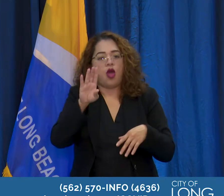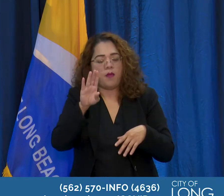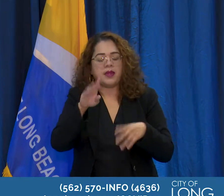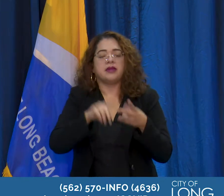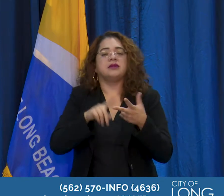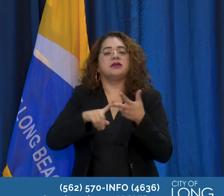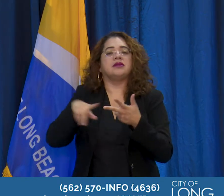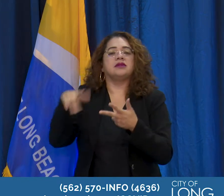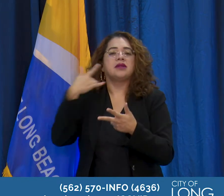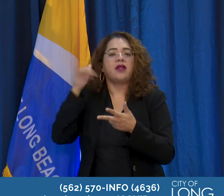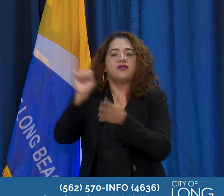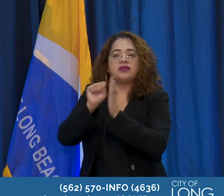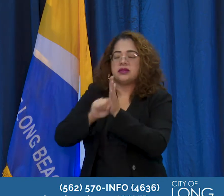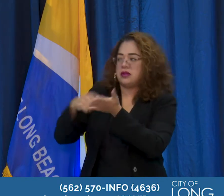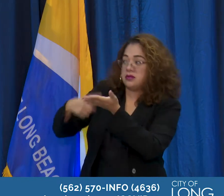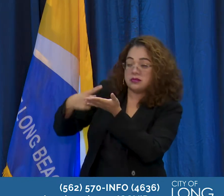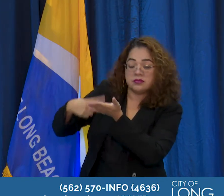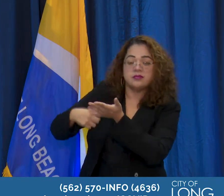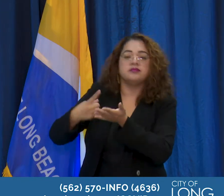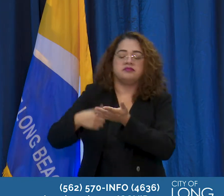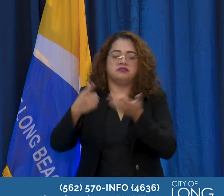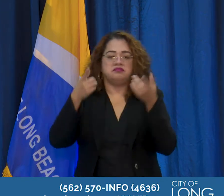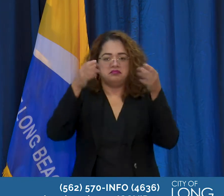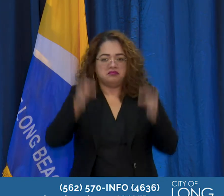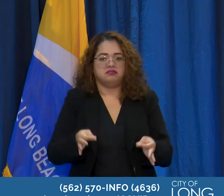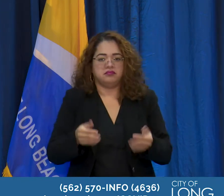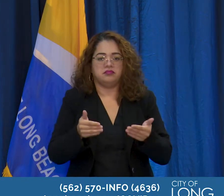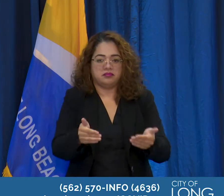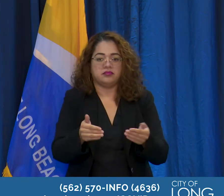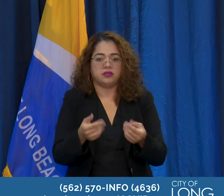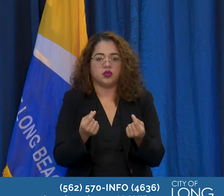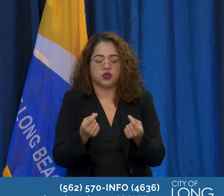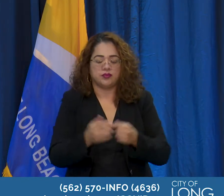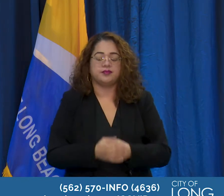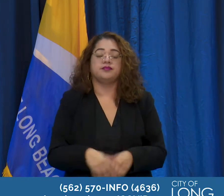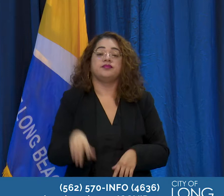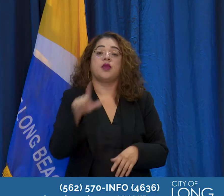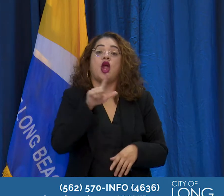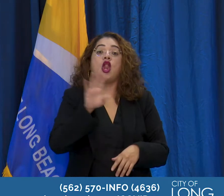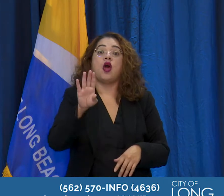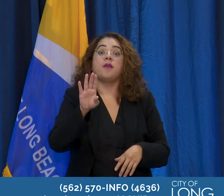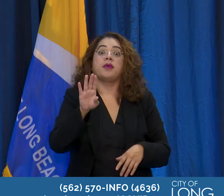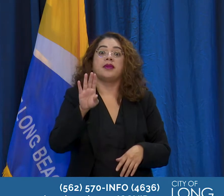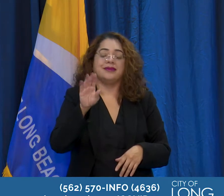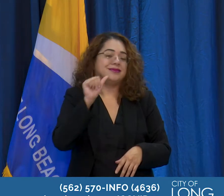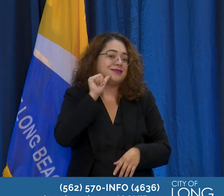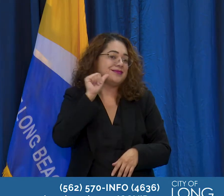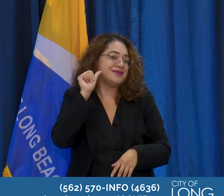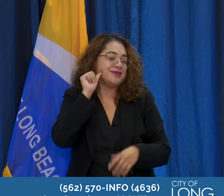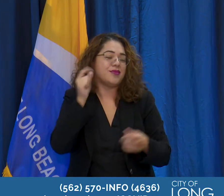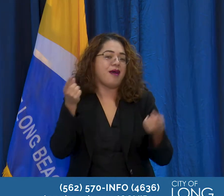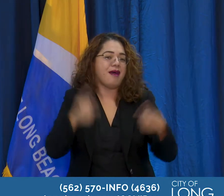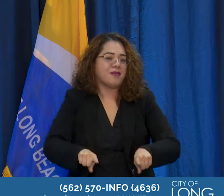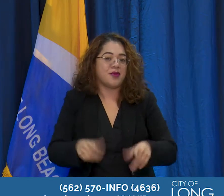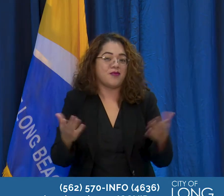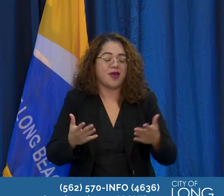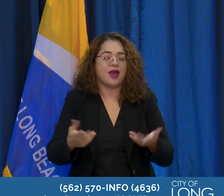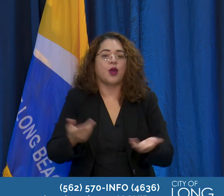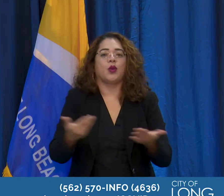The next item is something we discussed at length yesterday. Long Beach opened up a new testing clinic model.